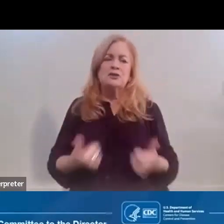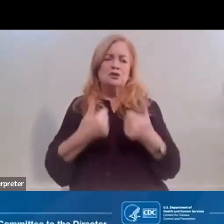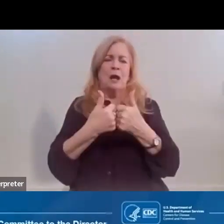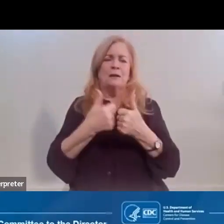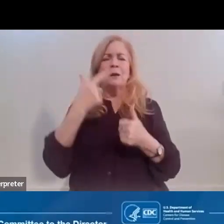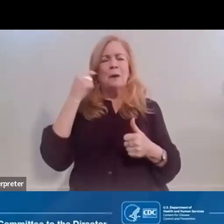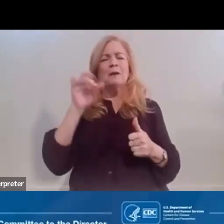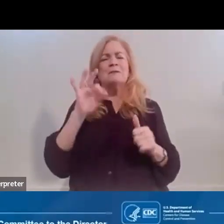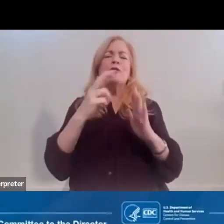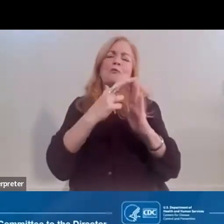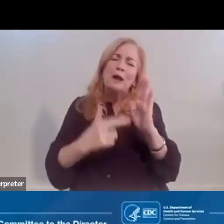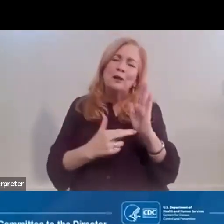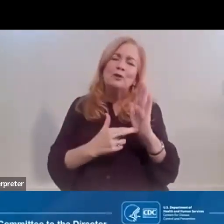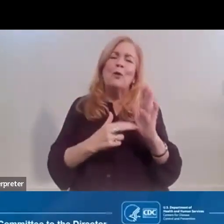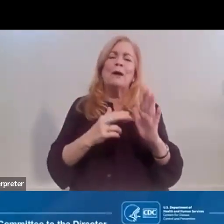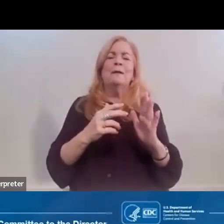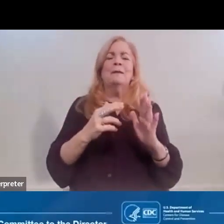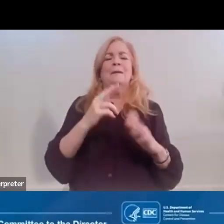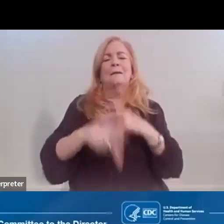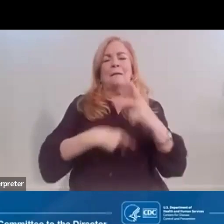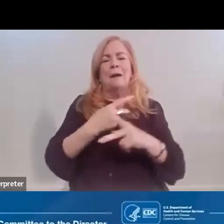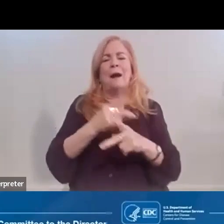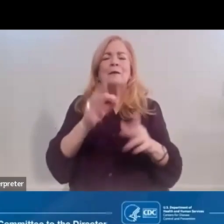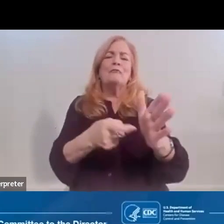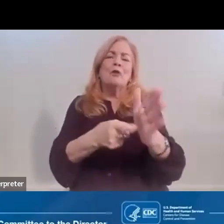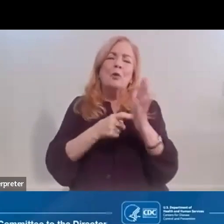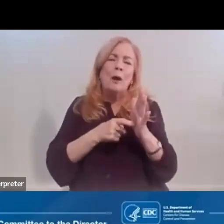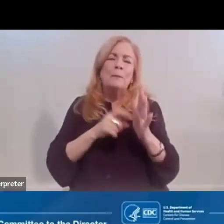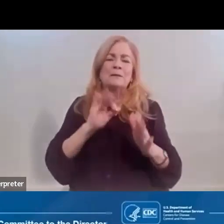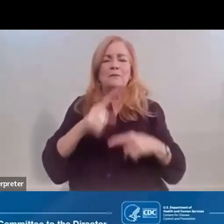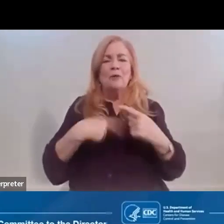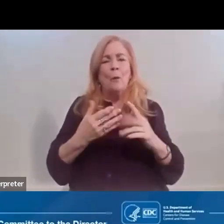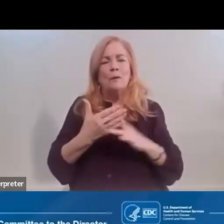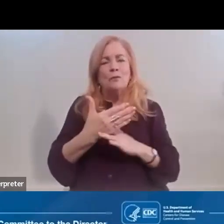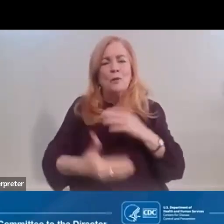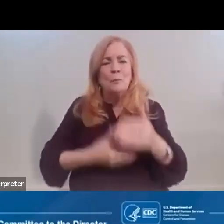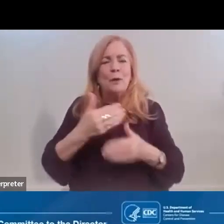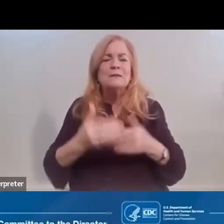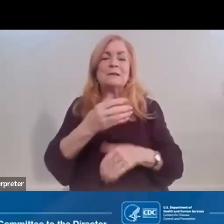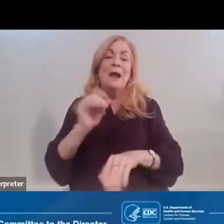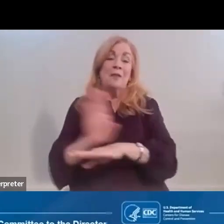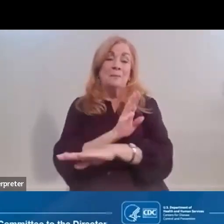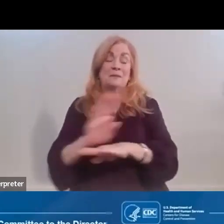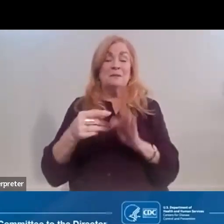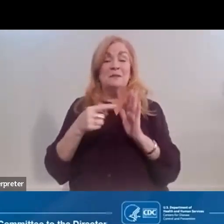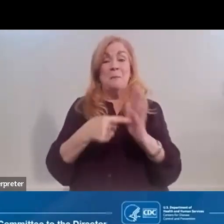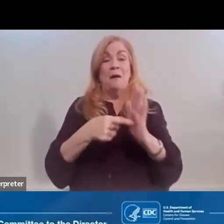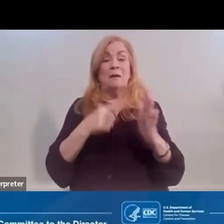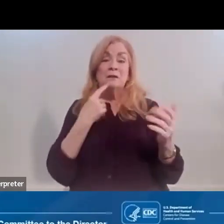of requirements associated with going through the whole process. And then also the business model is challenging, too, from the standpoint of it's like, you know,